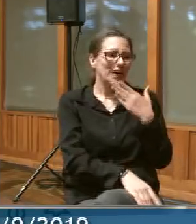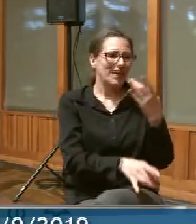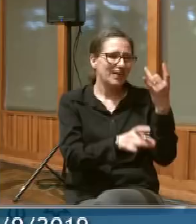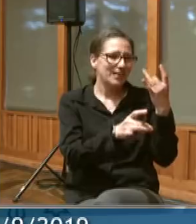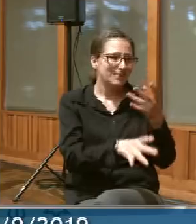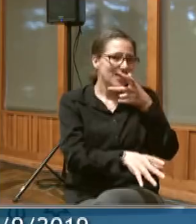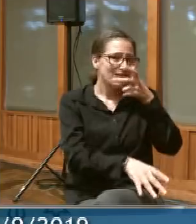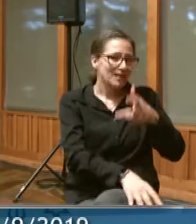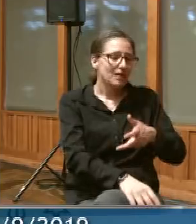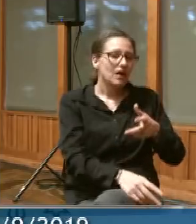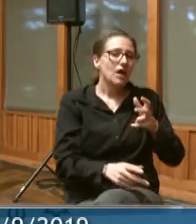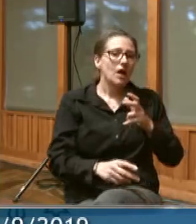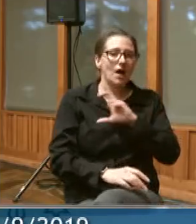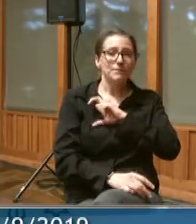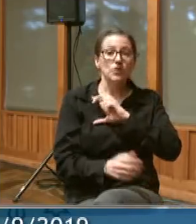OFFICERS WHO ARE ARMED THEN WE WILL HAVE JUST AS MUCH DIFFICULT